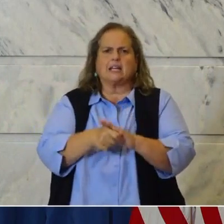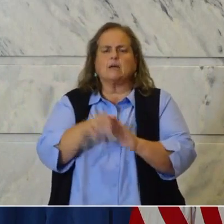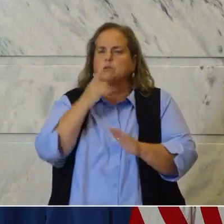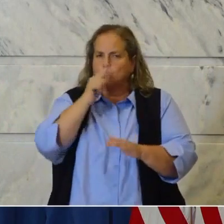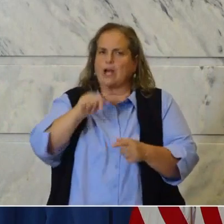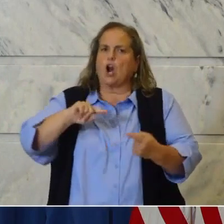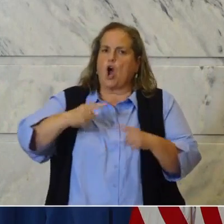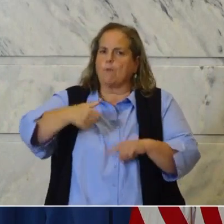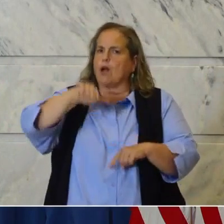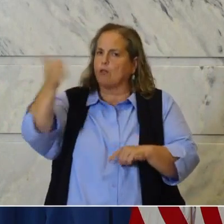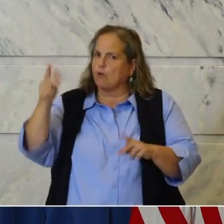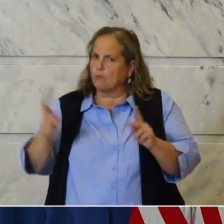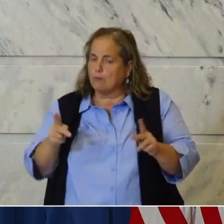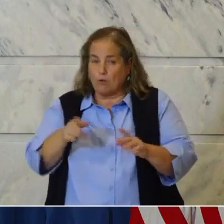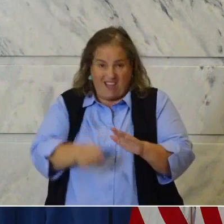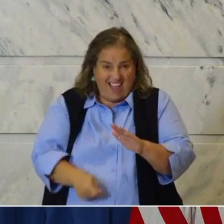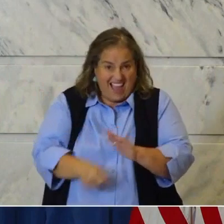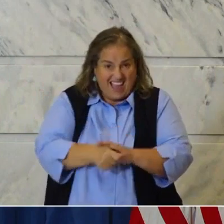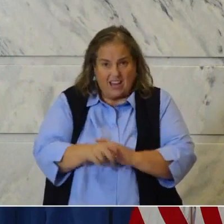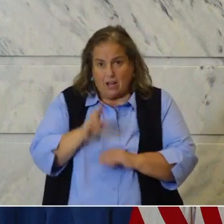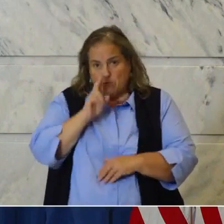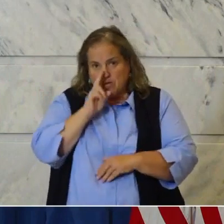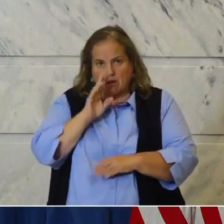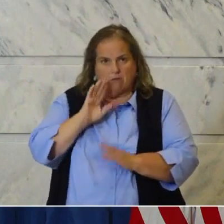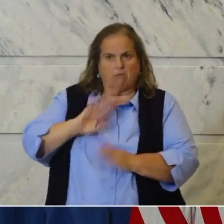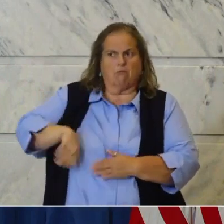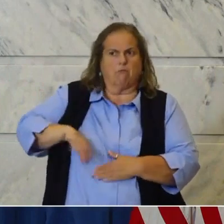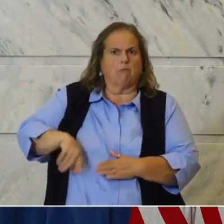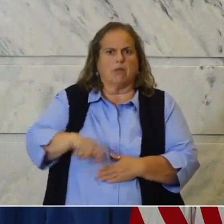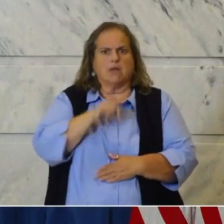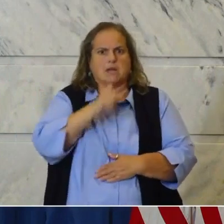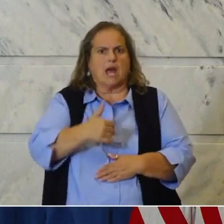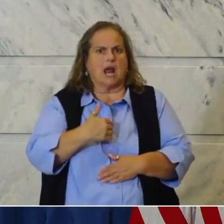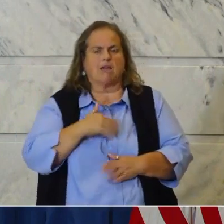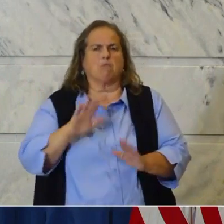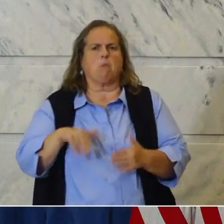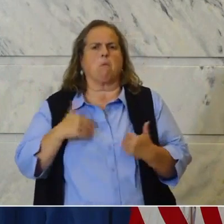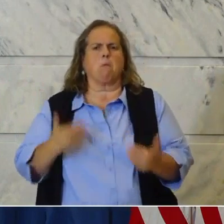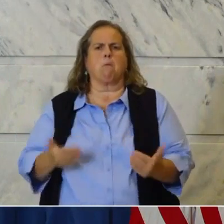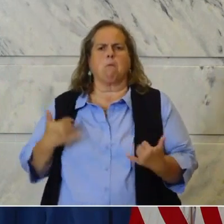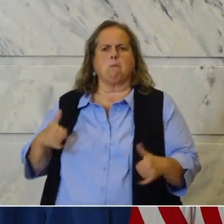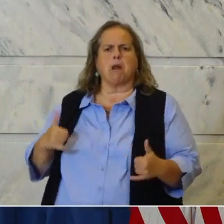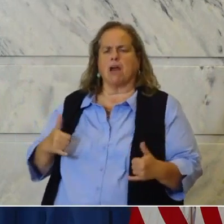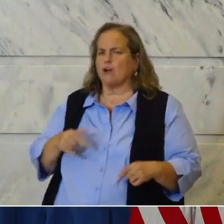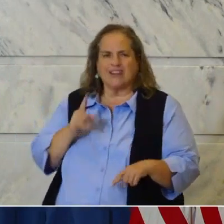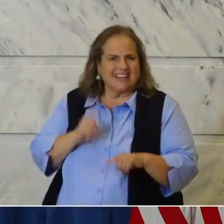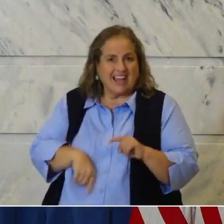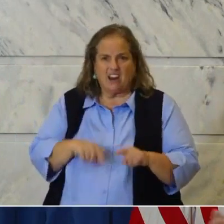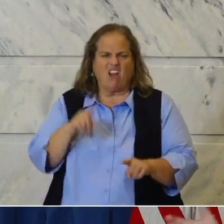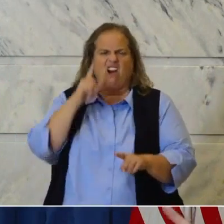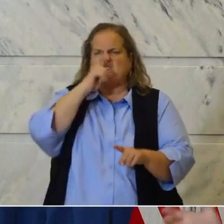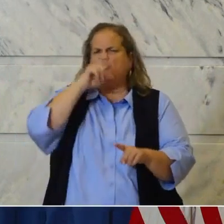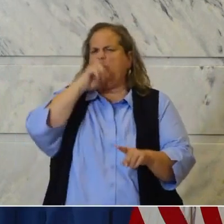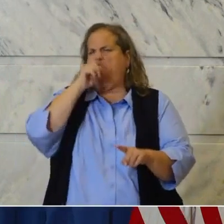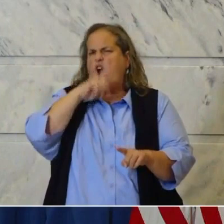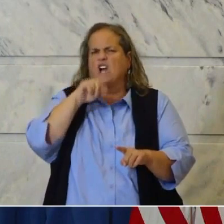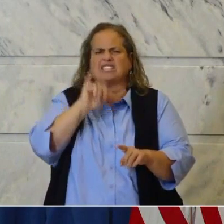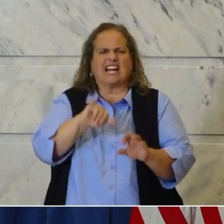You can't. You can't try to pretend they're in a test and go back and play. You can't say I think it's a false positive If you want to go Teoh number